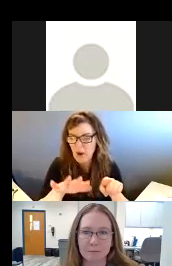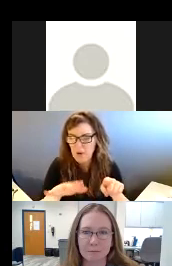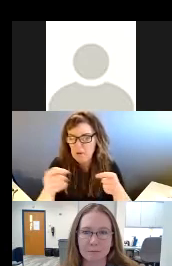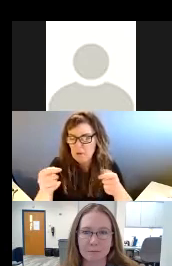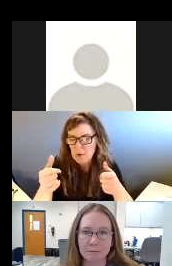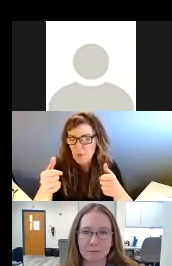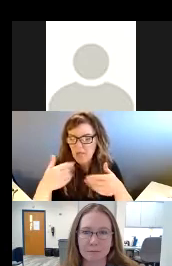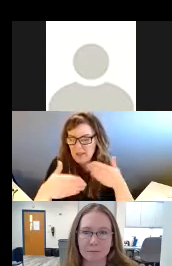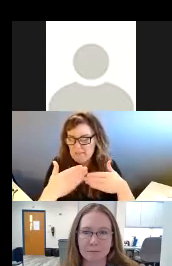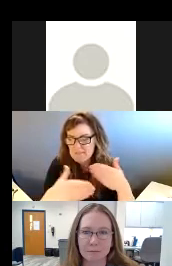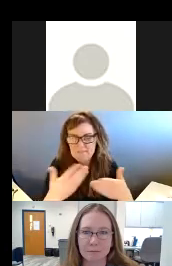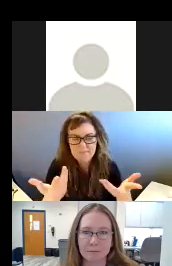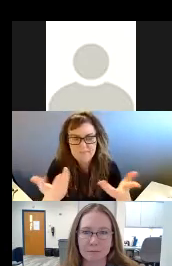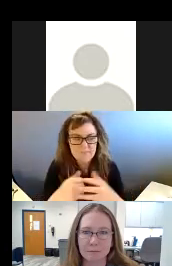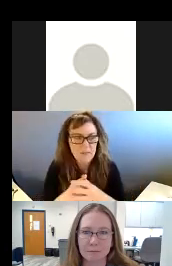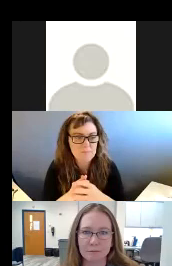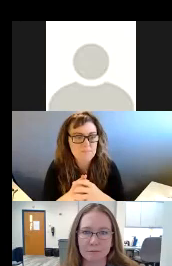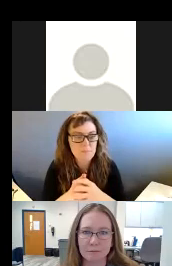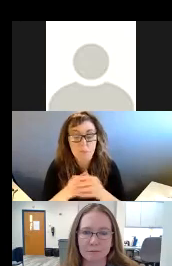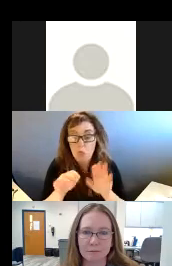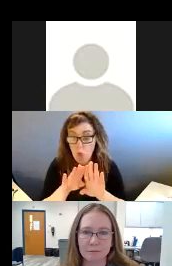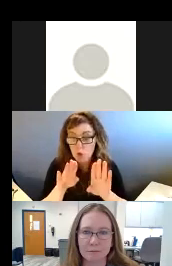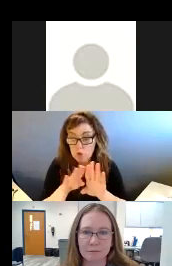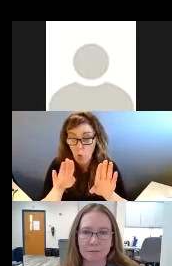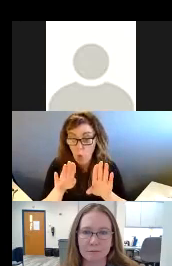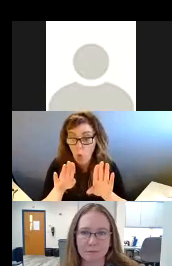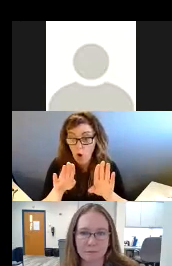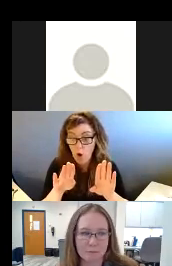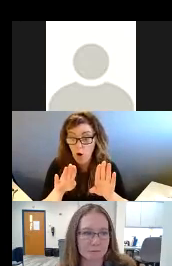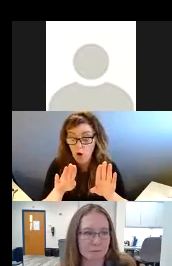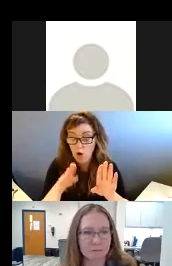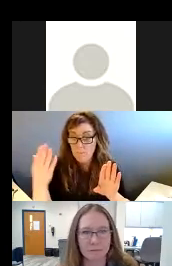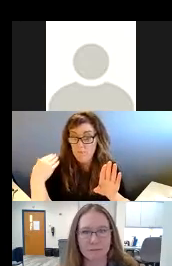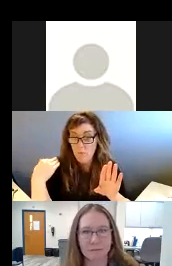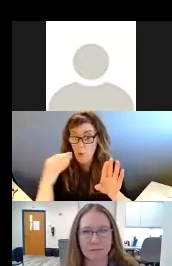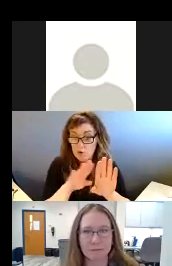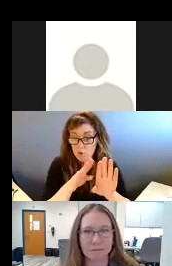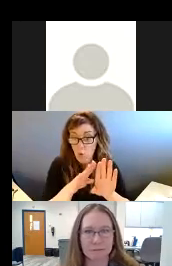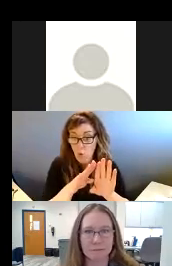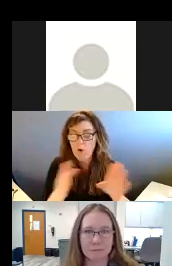COME BACK AND SEE THE DOOR THAT WAS THERE ORIGINALLY, THEY CLOSED UP.